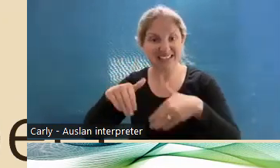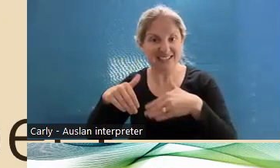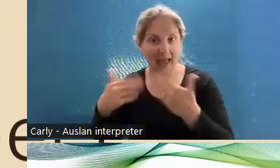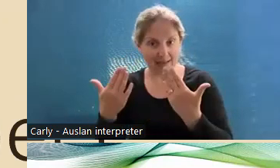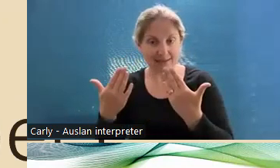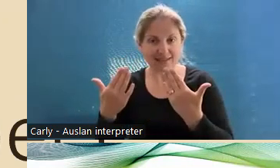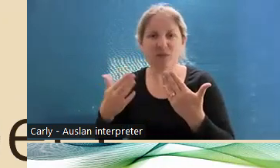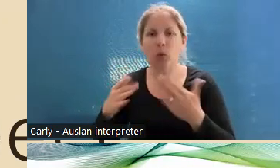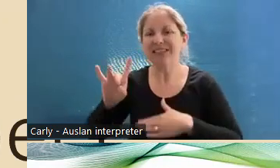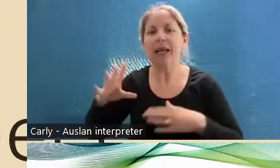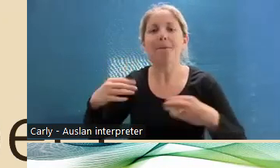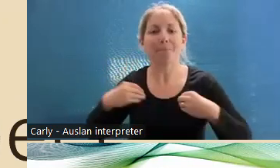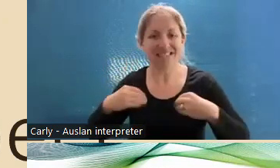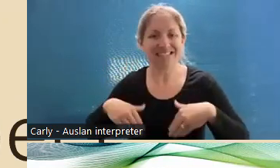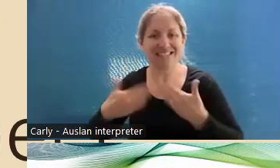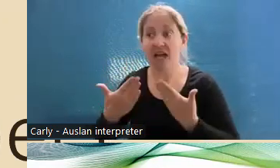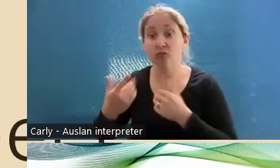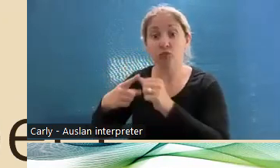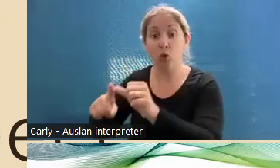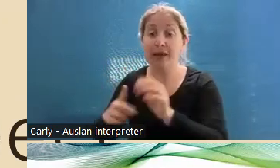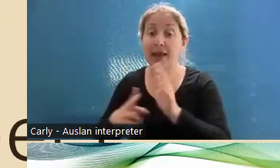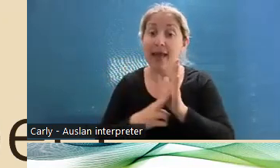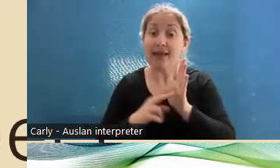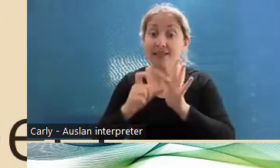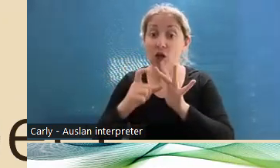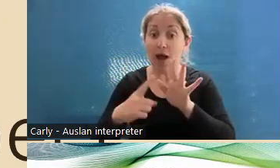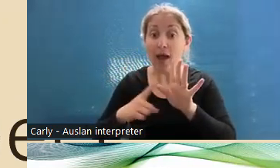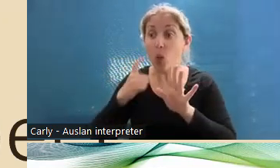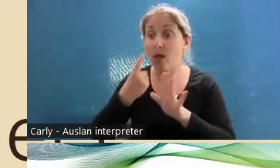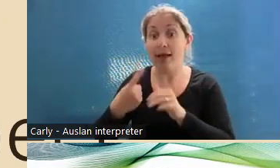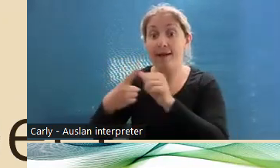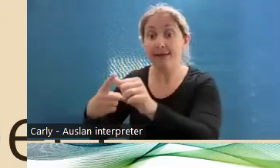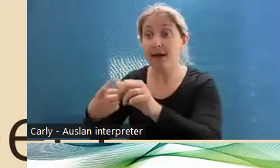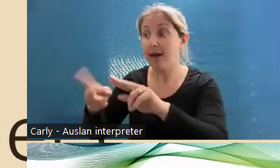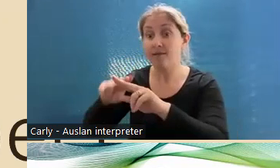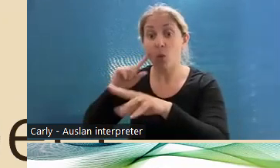What the NDIA has committed to doing, is to accept the Independent Expert’s recommendation